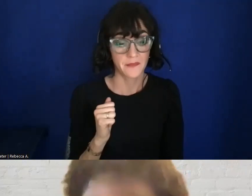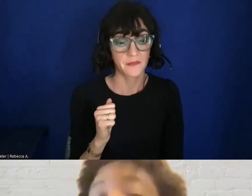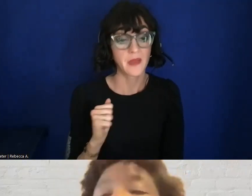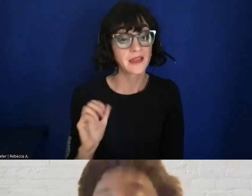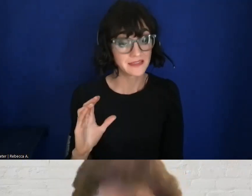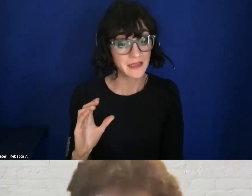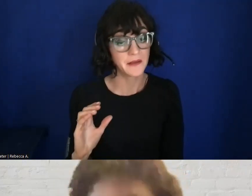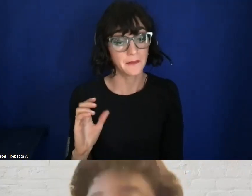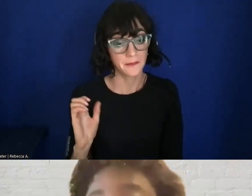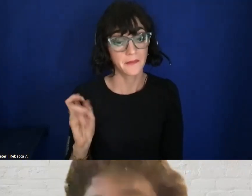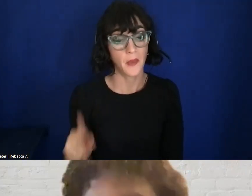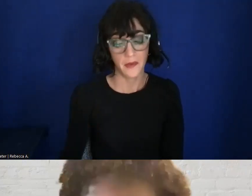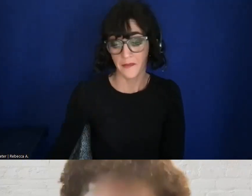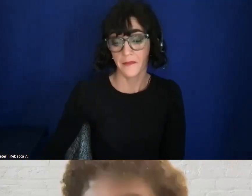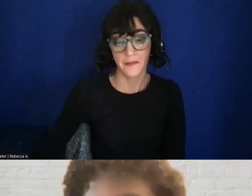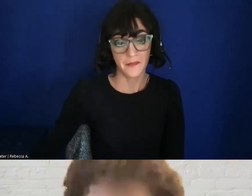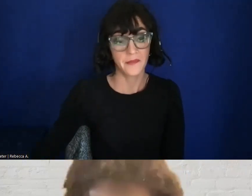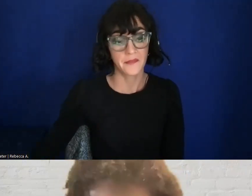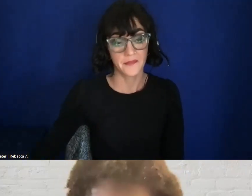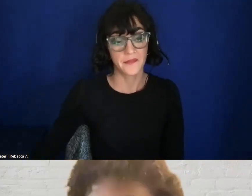okay